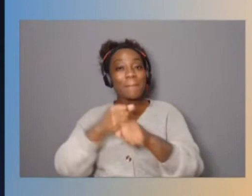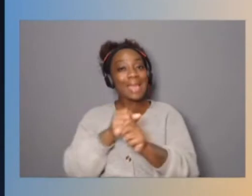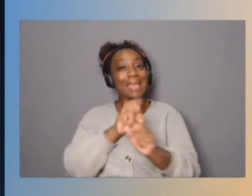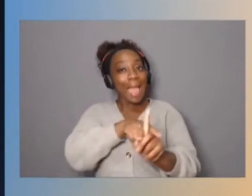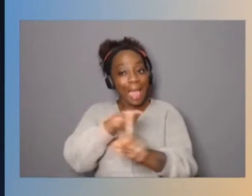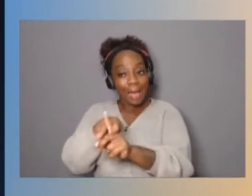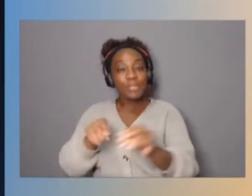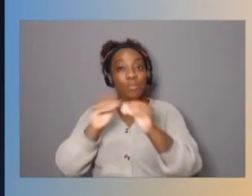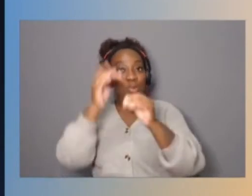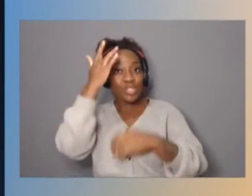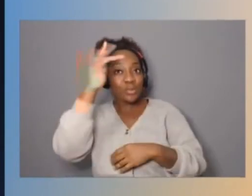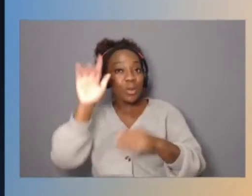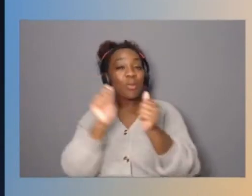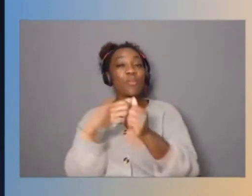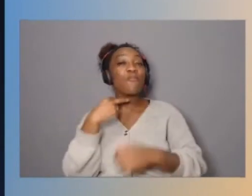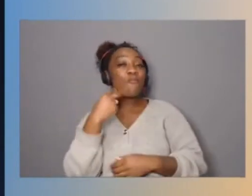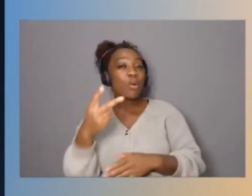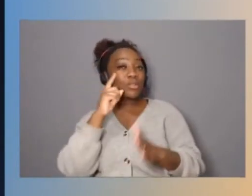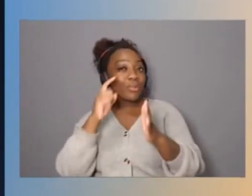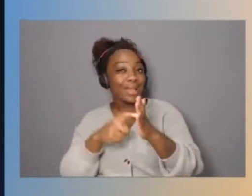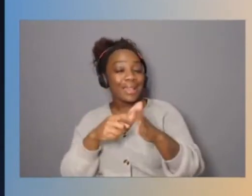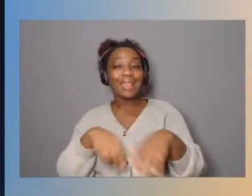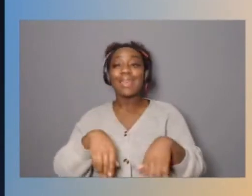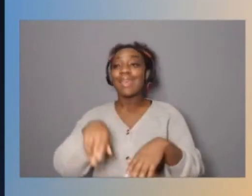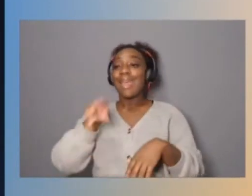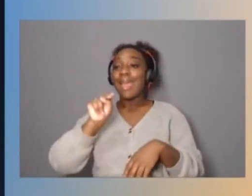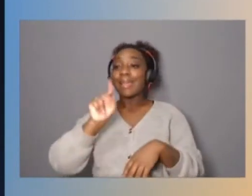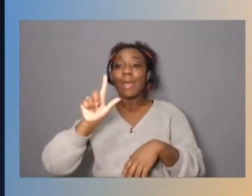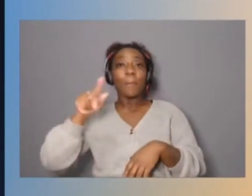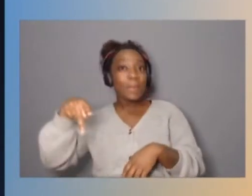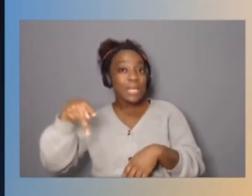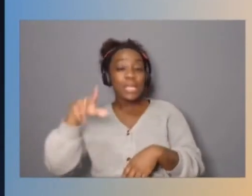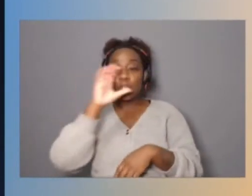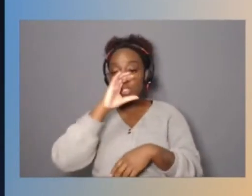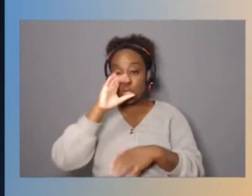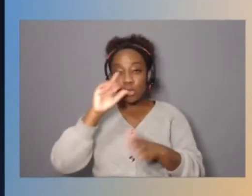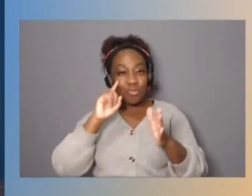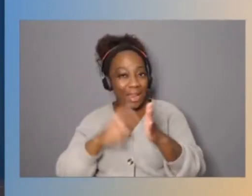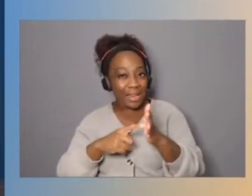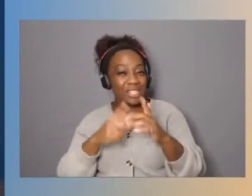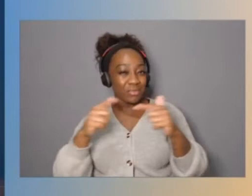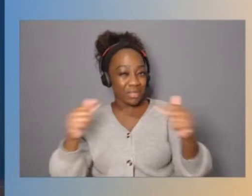NLP, search recommendations, et cetera. So, they need really high performance